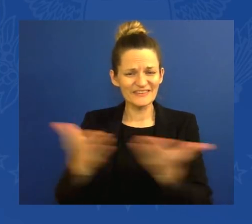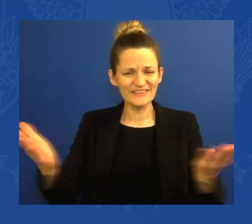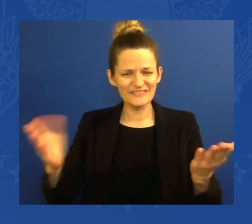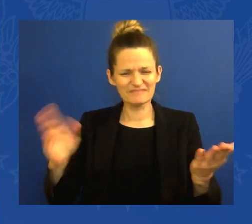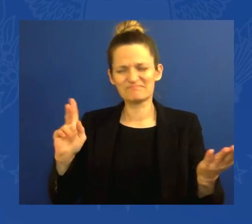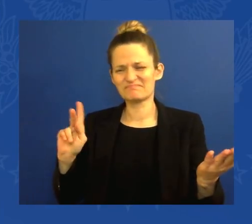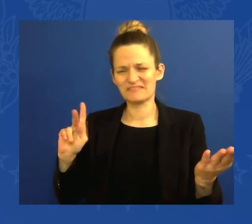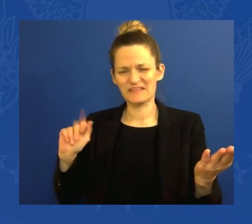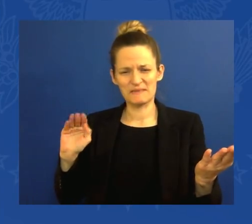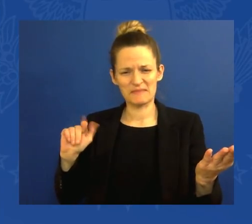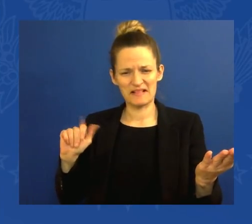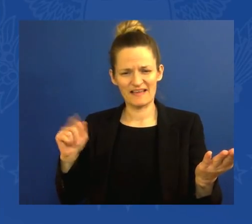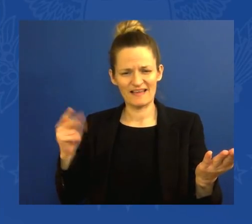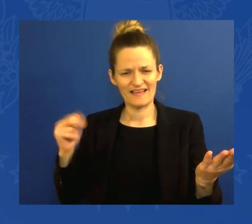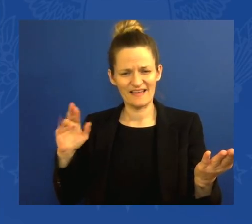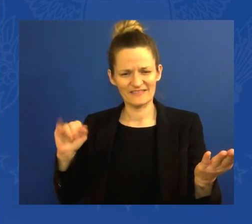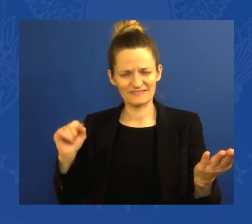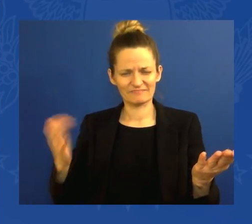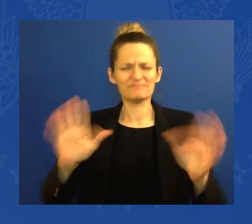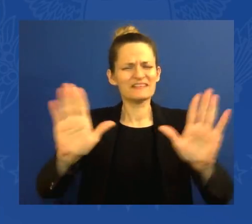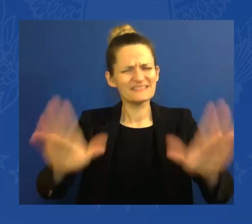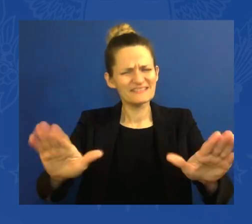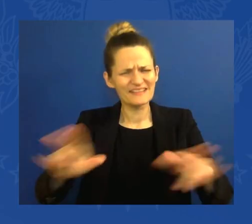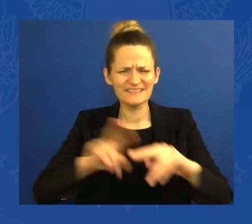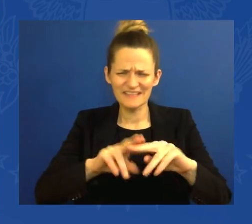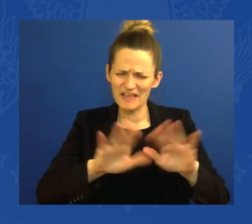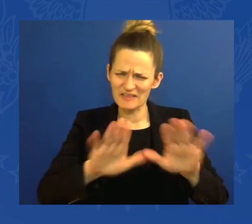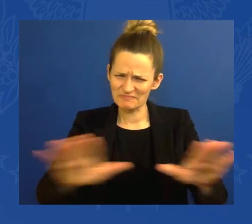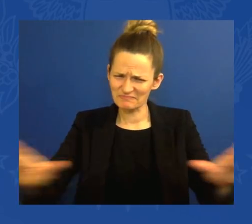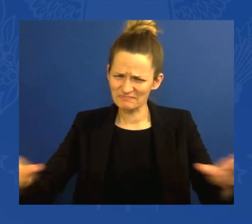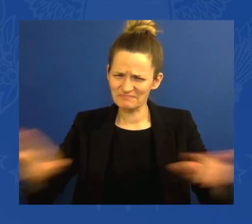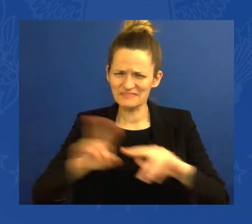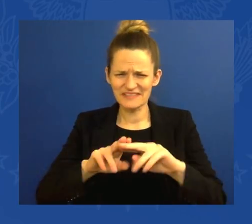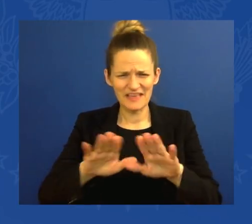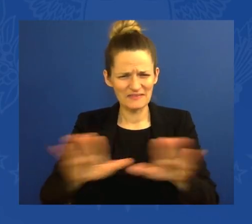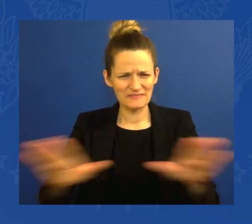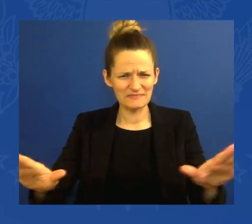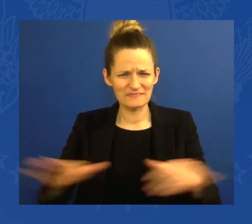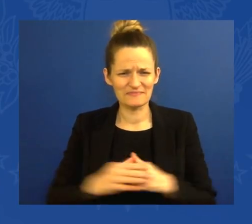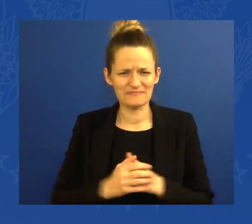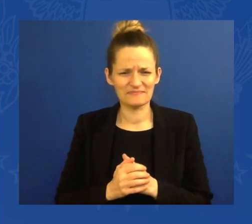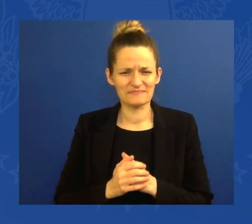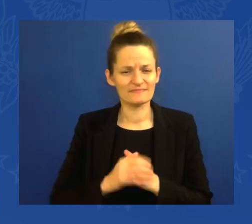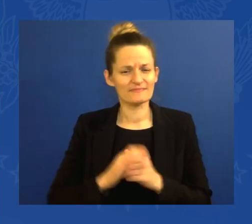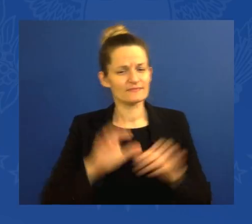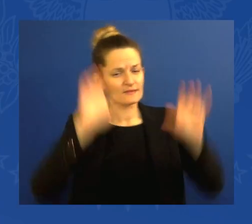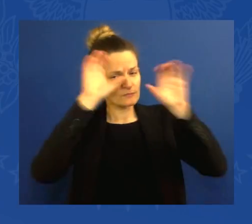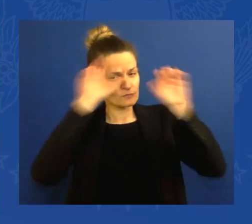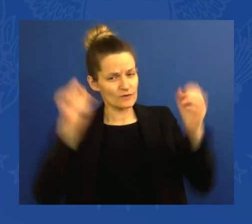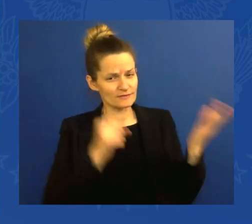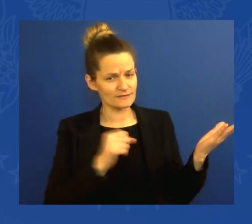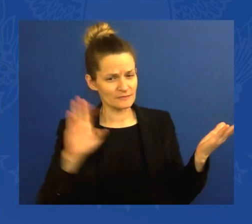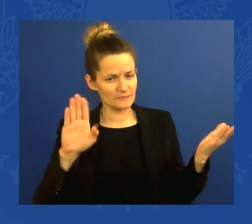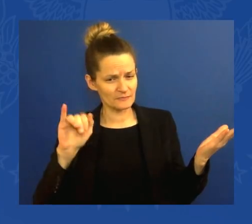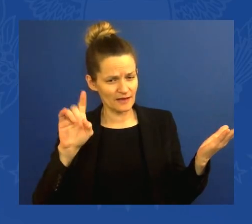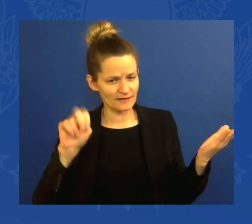Good afternoon. President Joe Biden, members of Congress, and my fellow Americans: